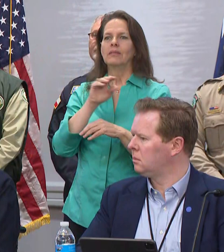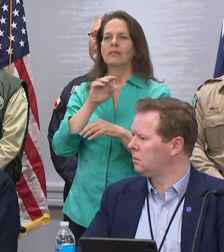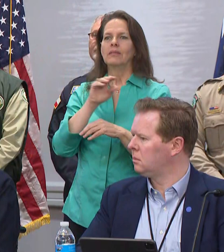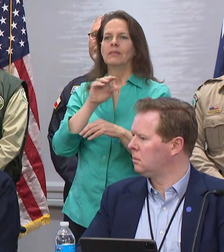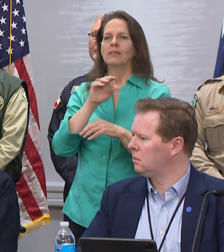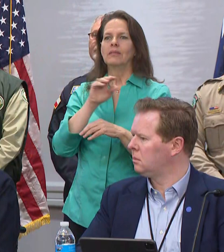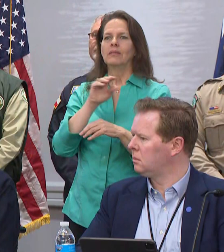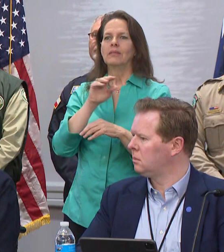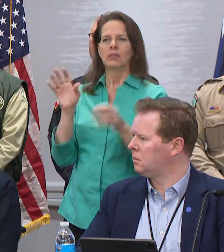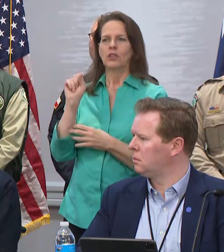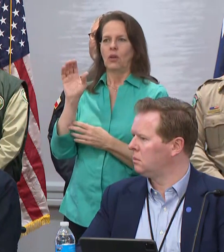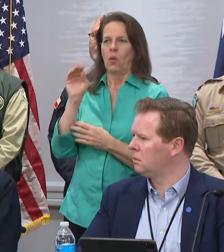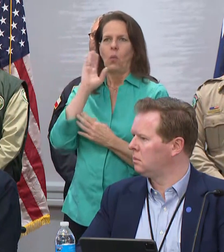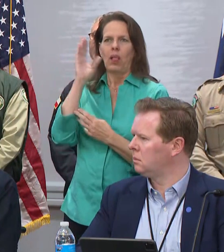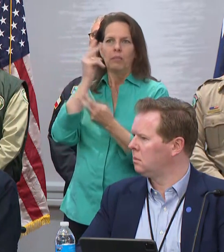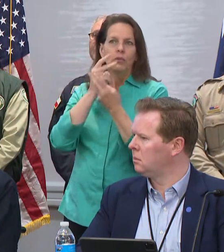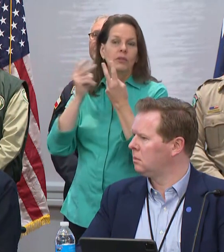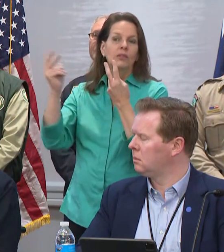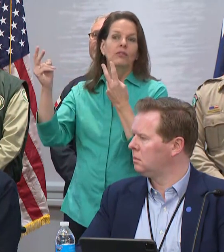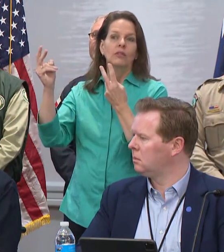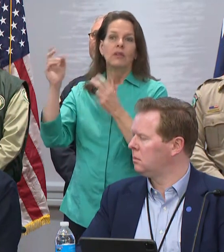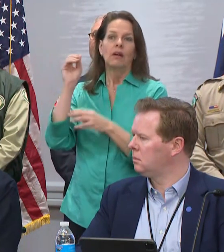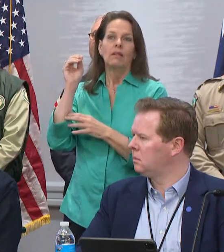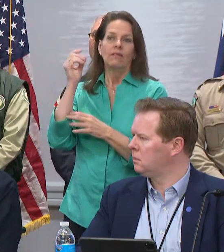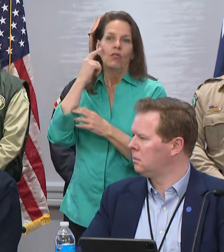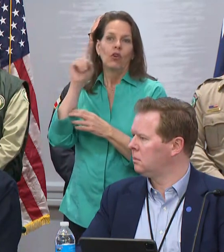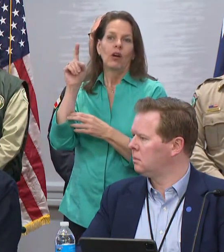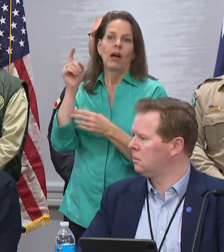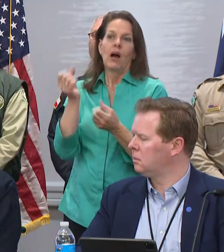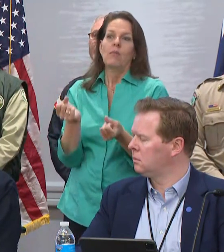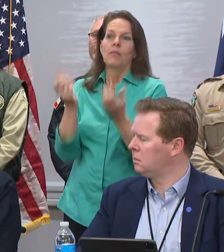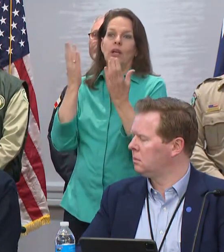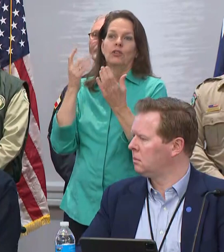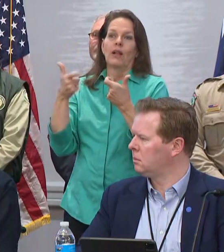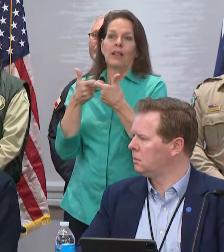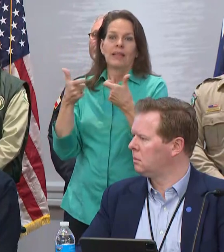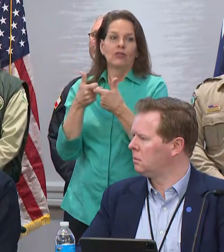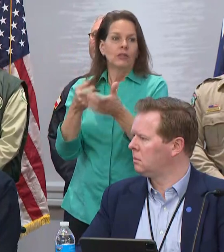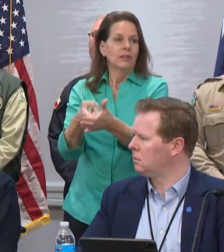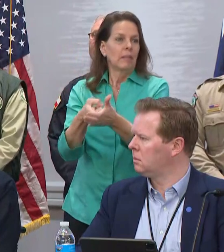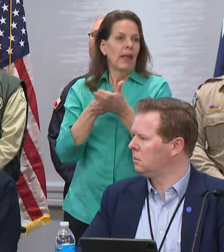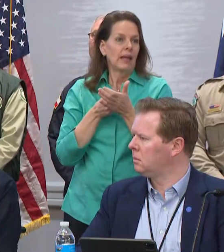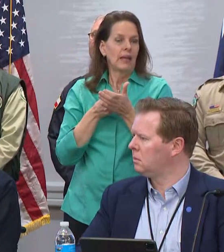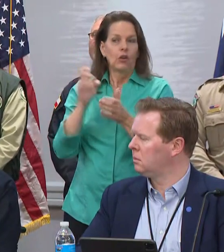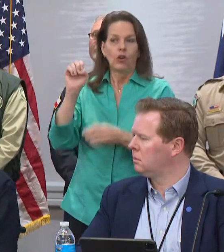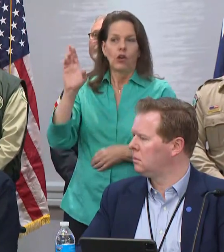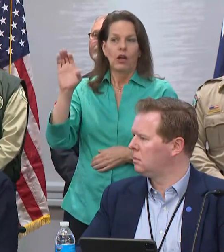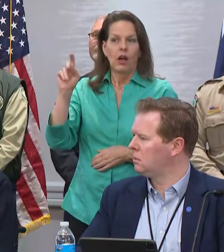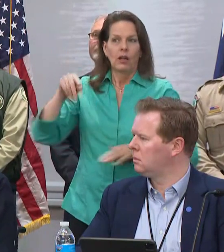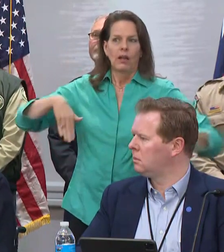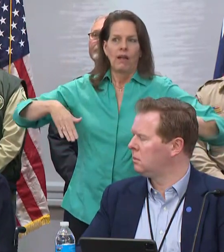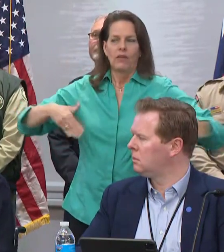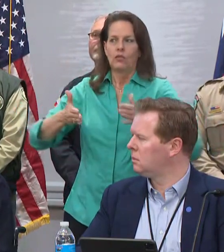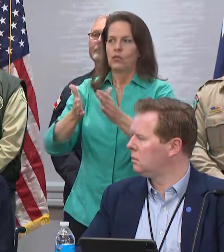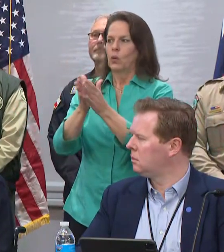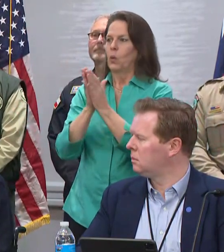So will predictions for the amount of electricity demand. Irkut has not yet requested enforcement